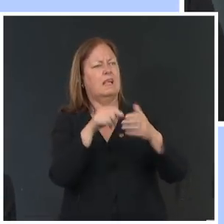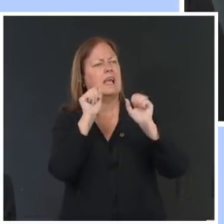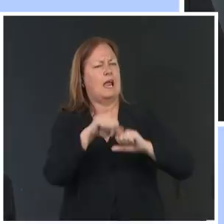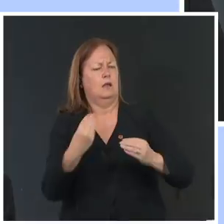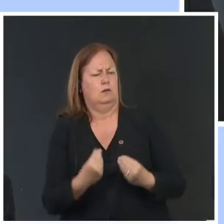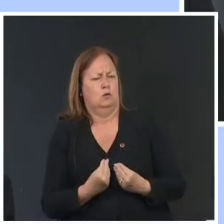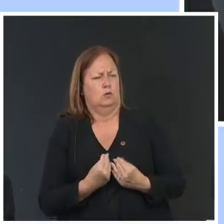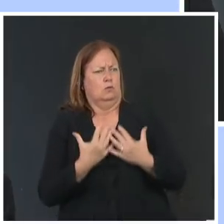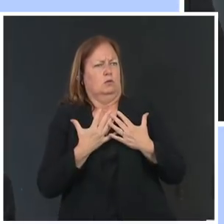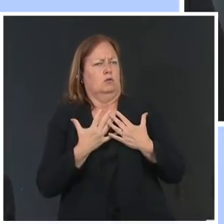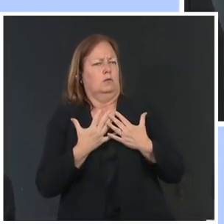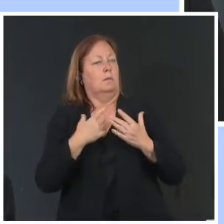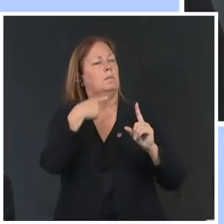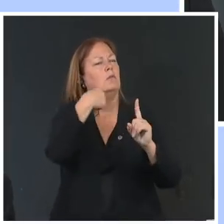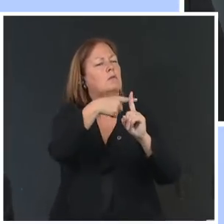And here language is also considered